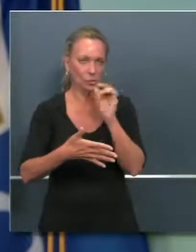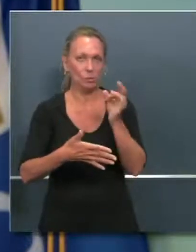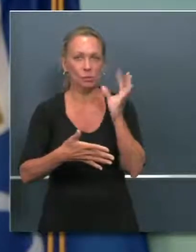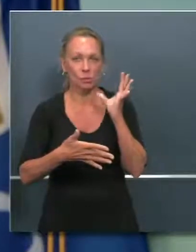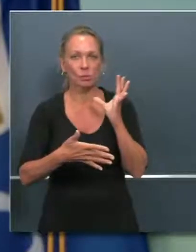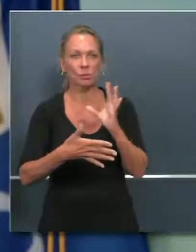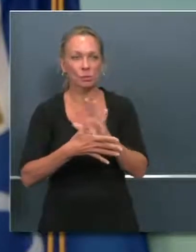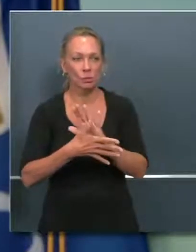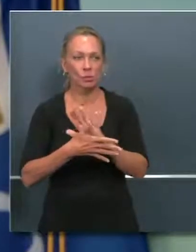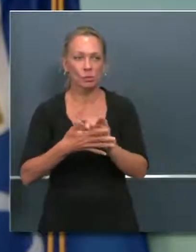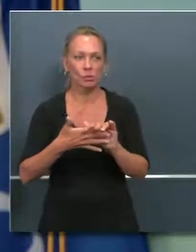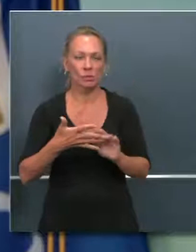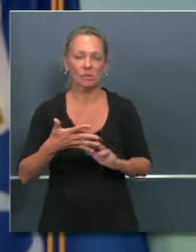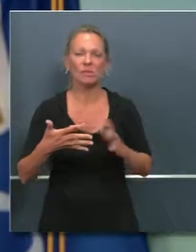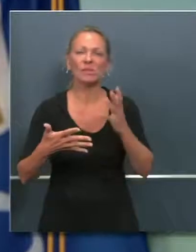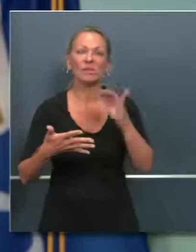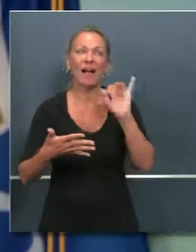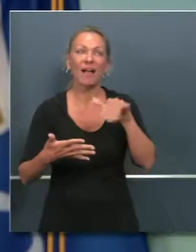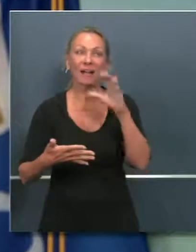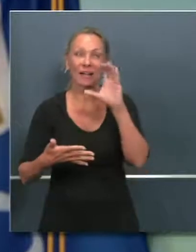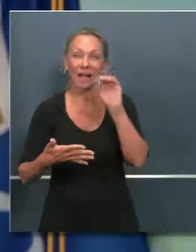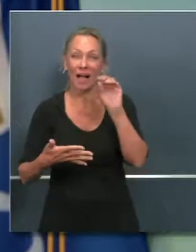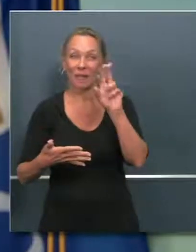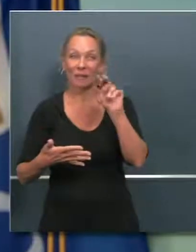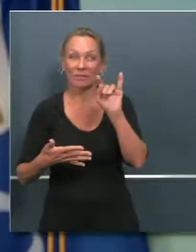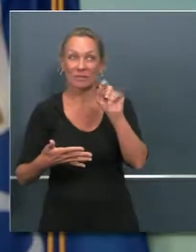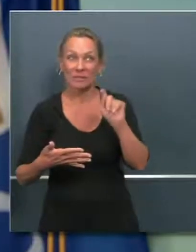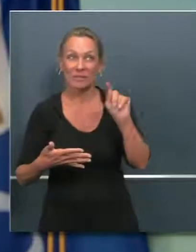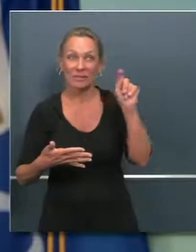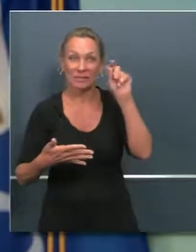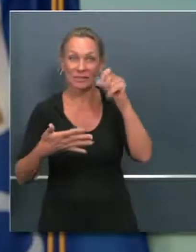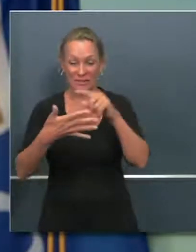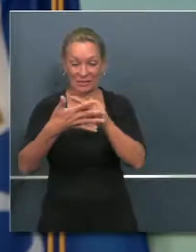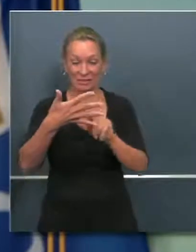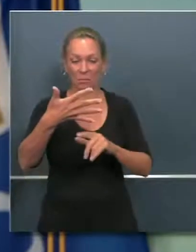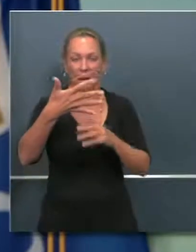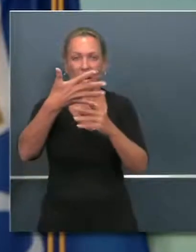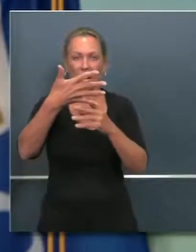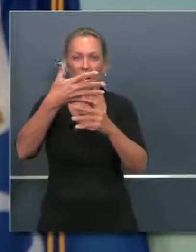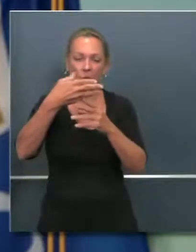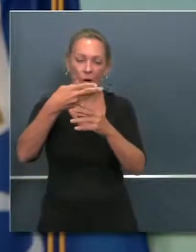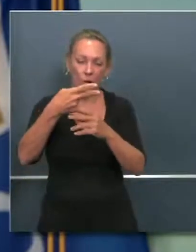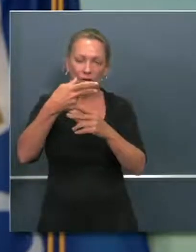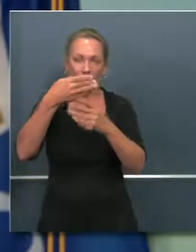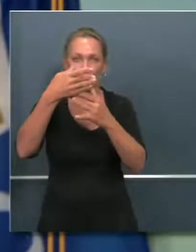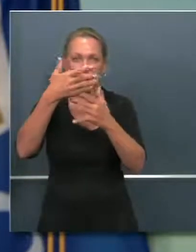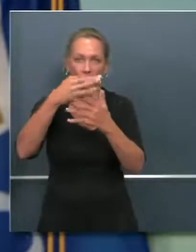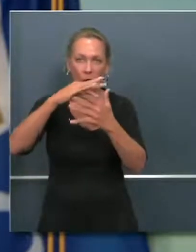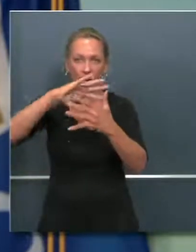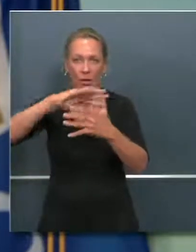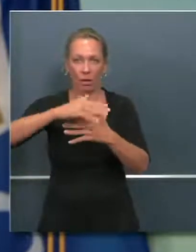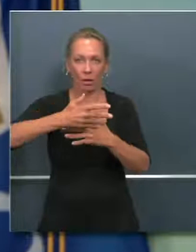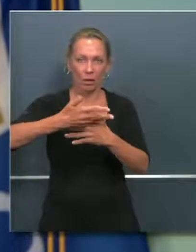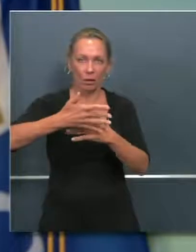aggregate based upon that feedback based upon evidence of spread based upon the concerns we